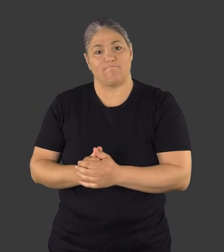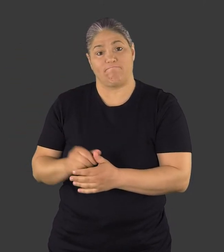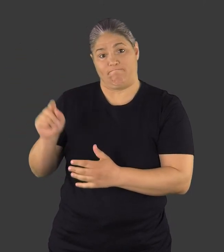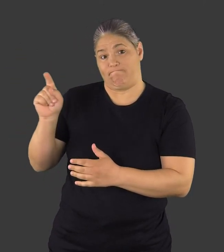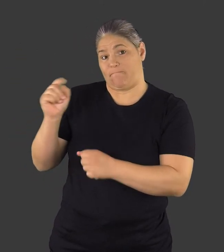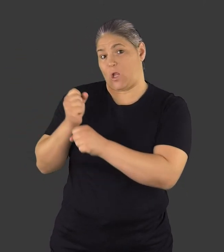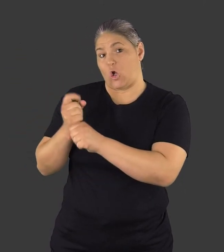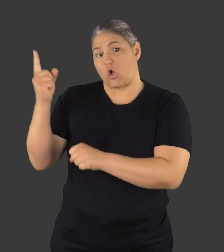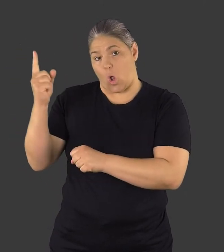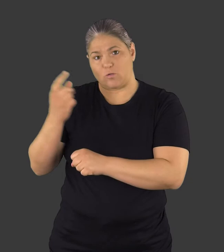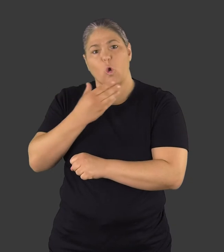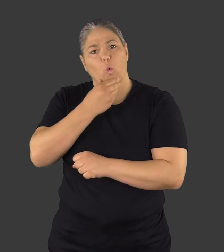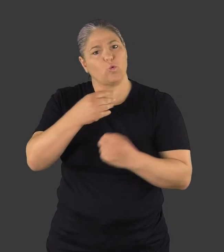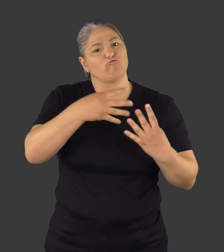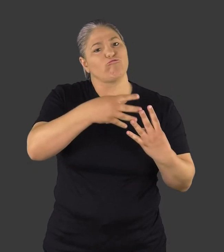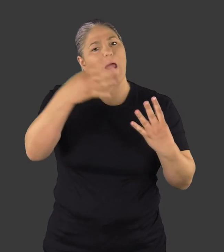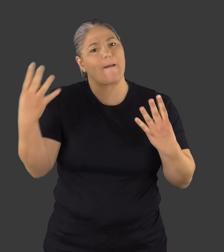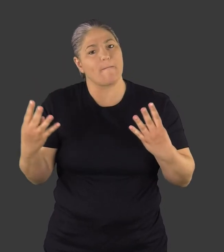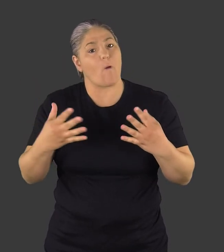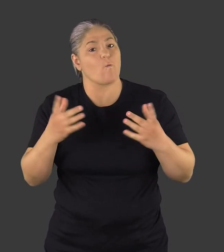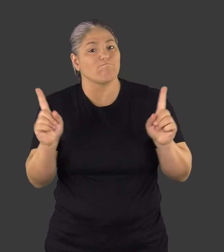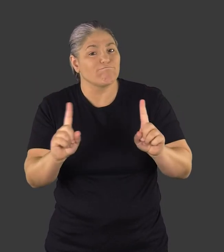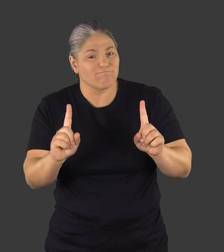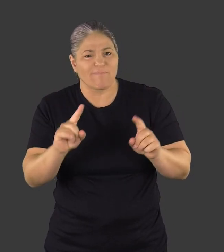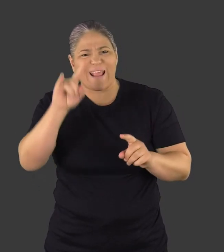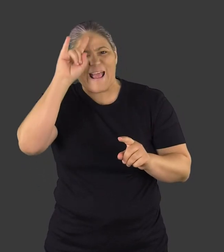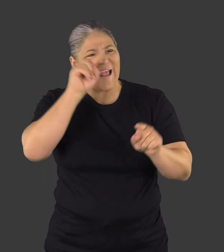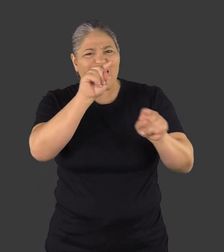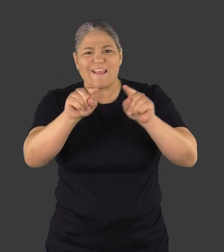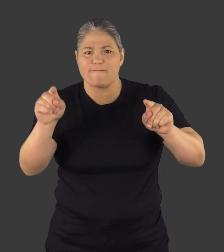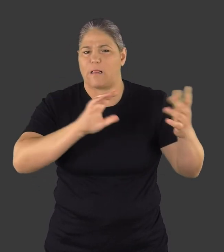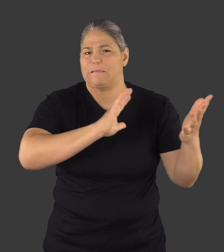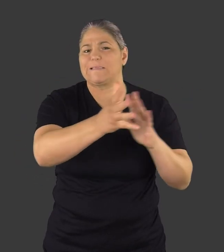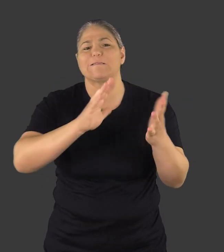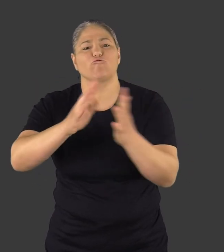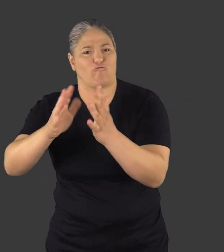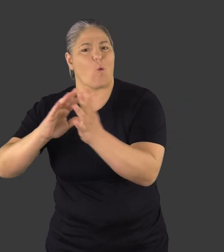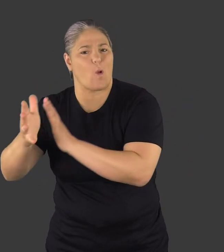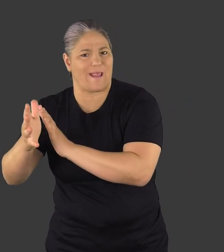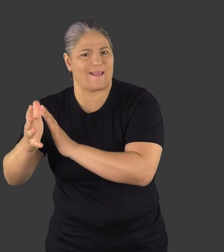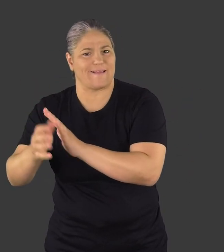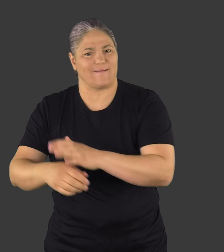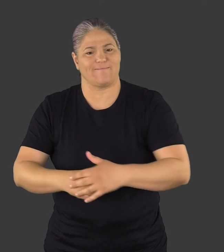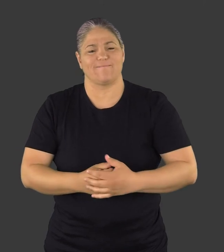He used a rainbow to destroy evil.